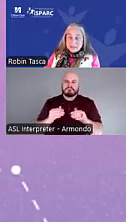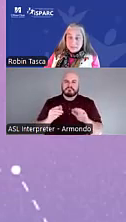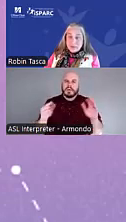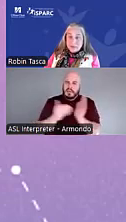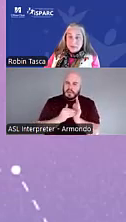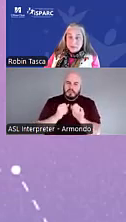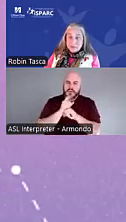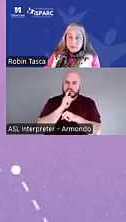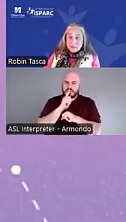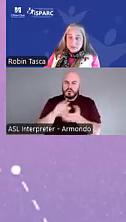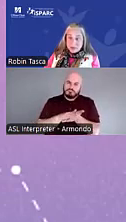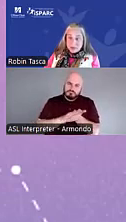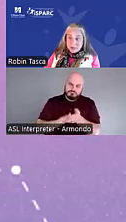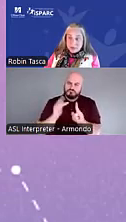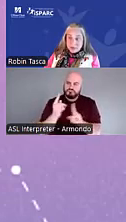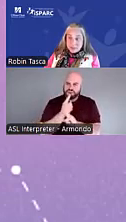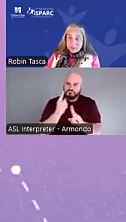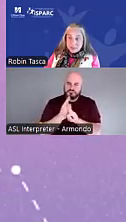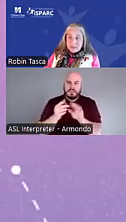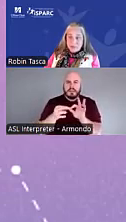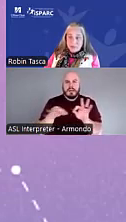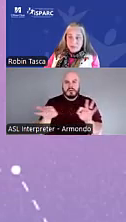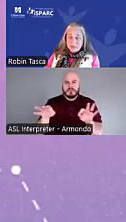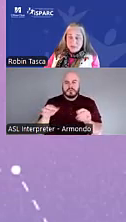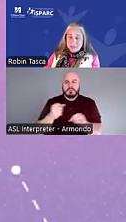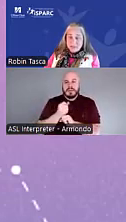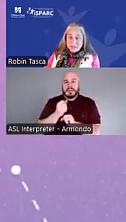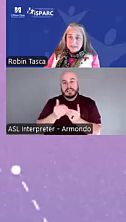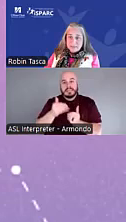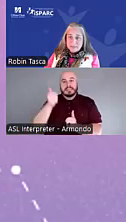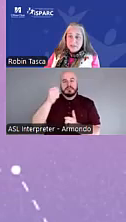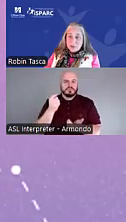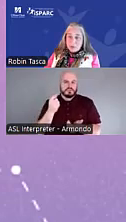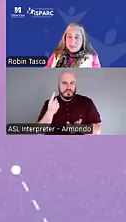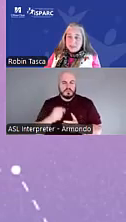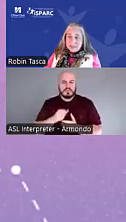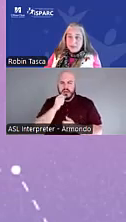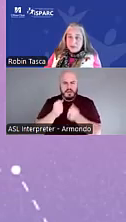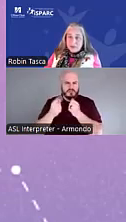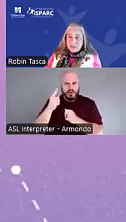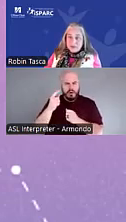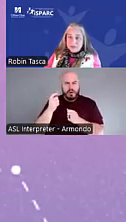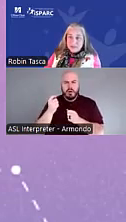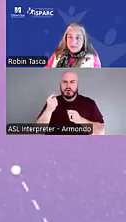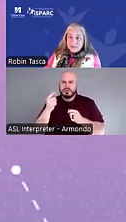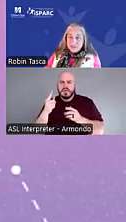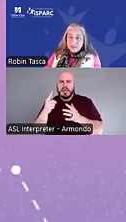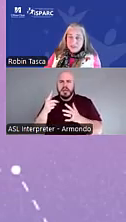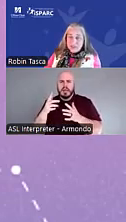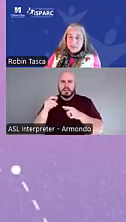so that it is simple for people to understand. Not everyone understands some of the nuances with the various research that we